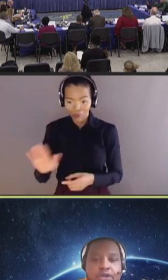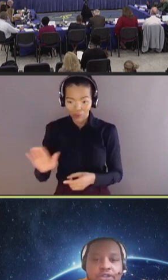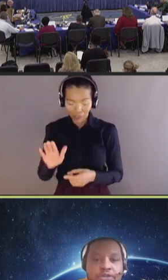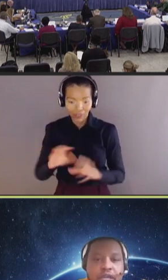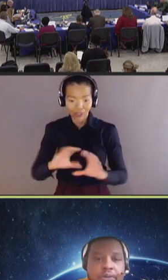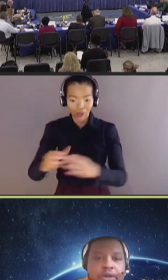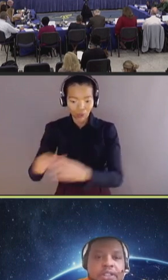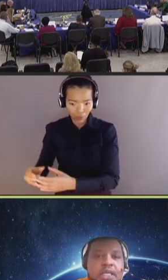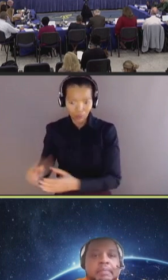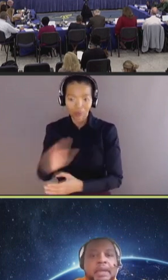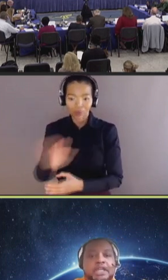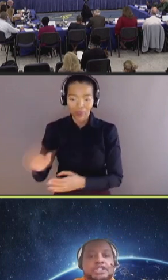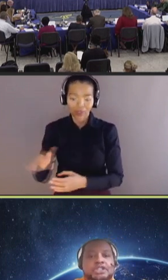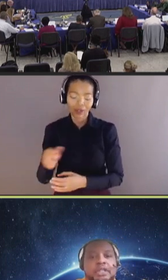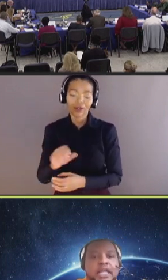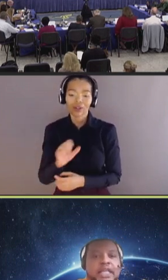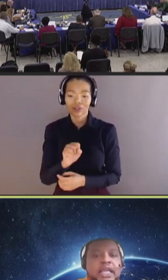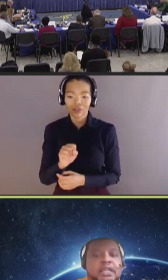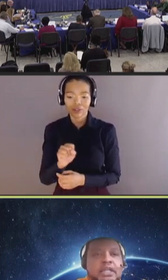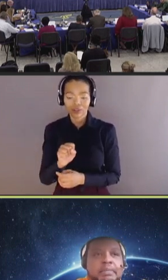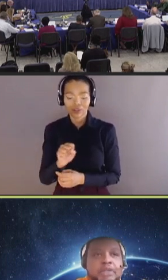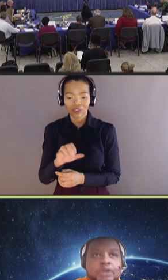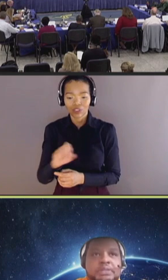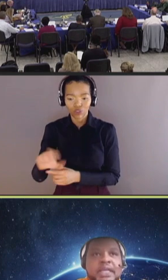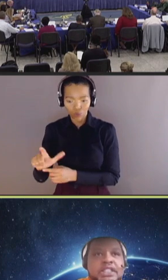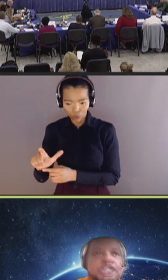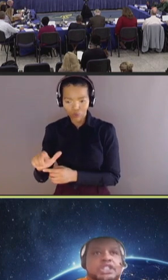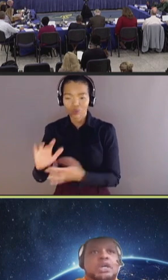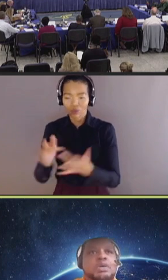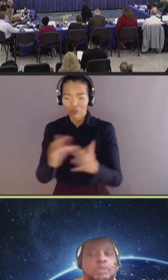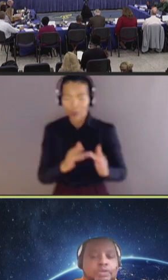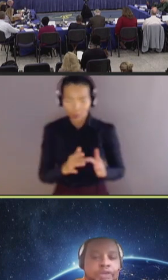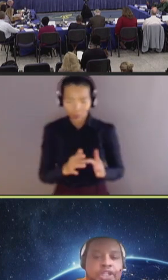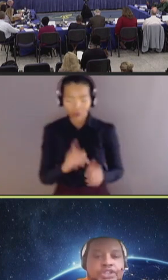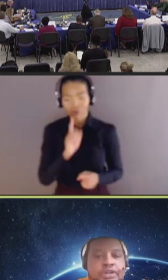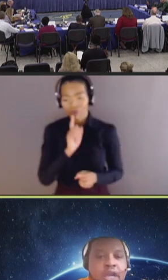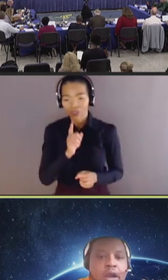social networks making sure that that -- those messages were really driven